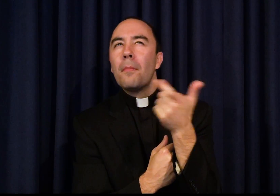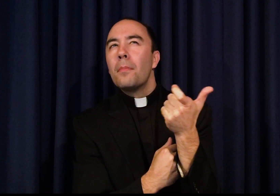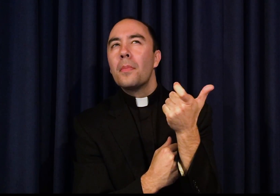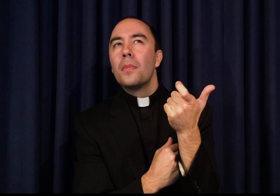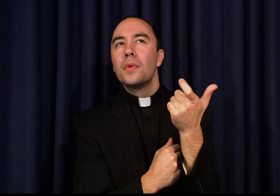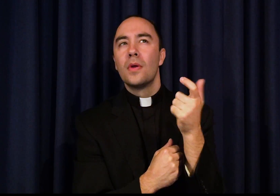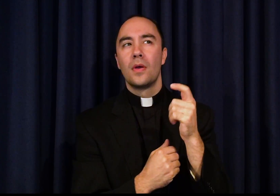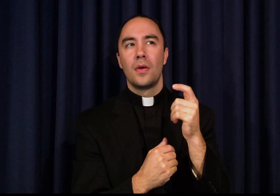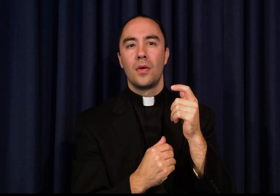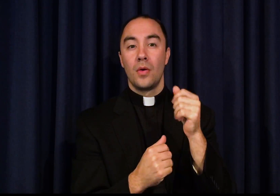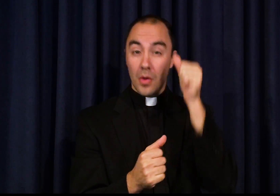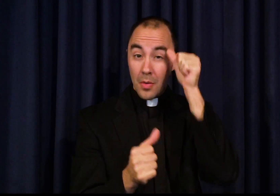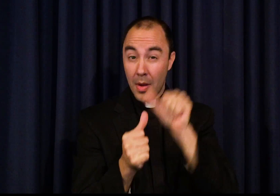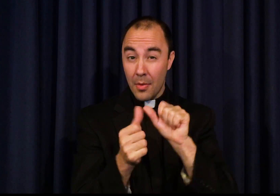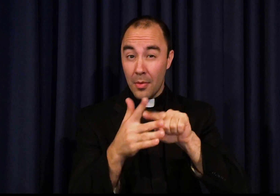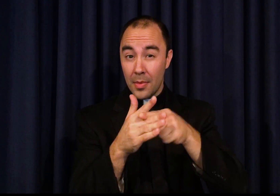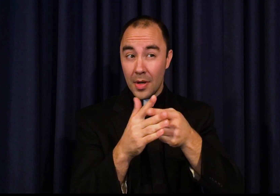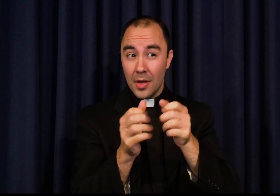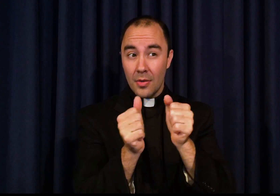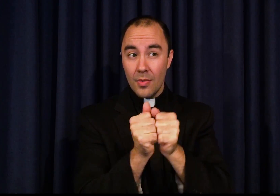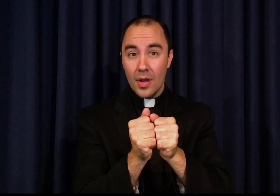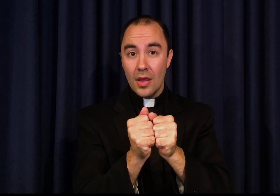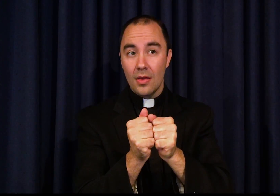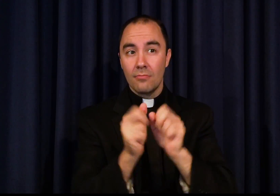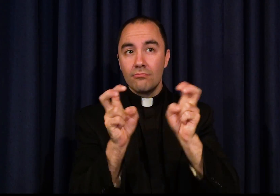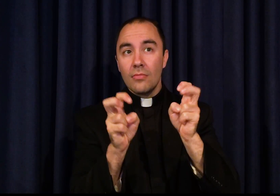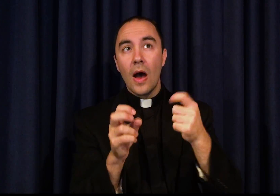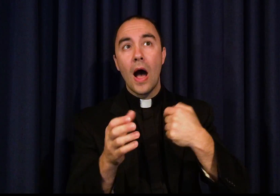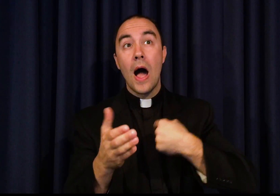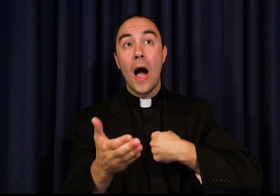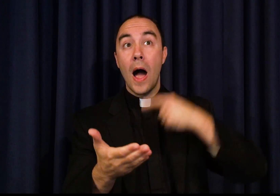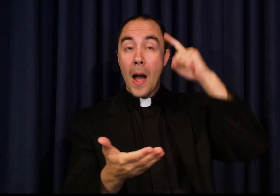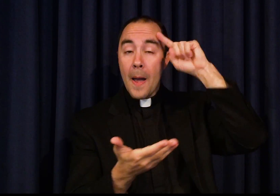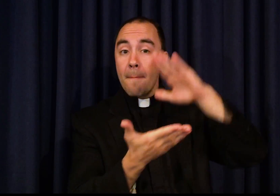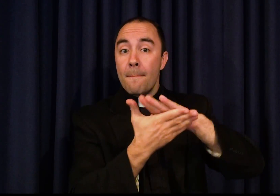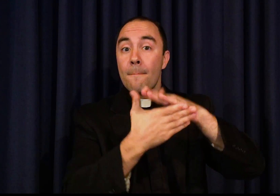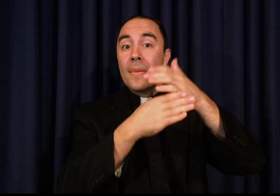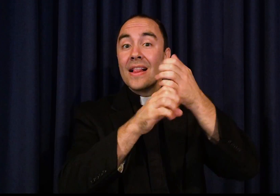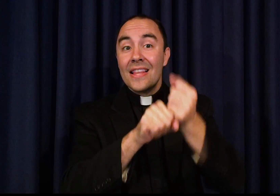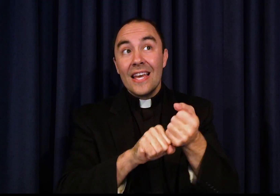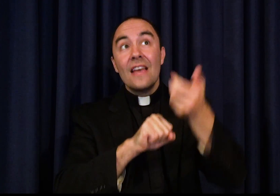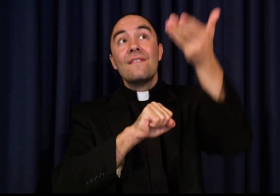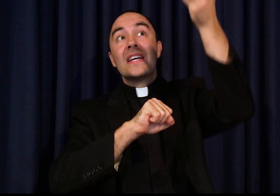word "and." Why? Because if you remember